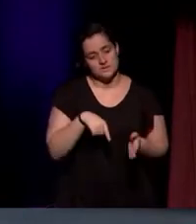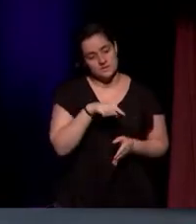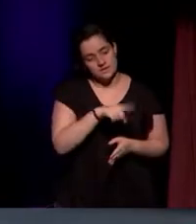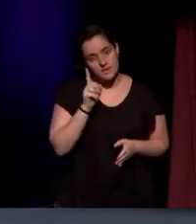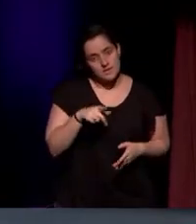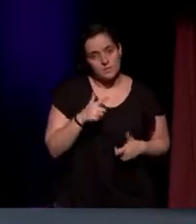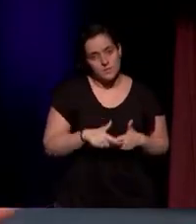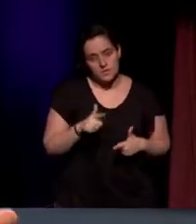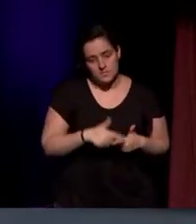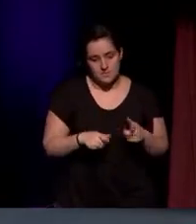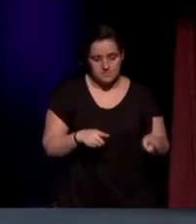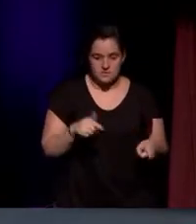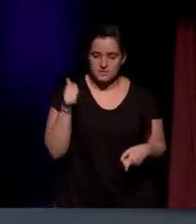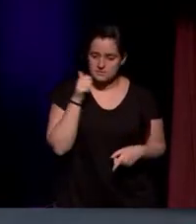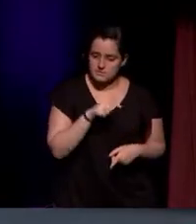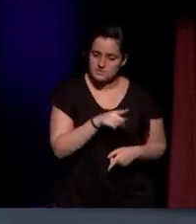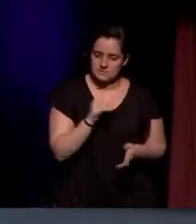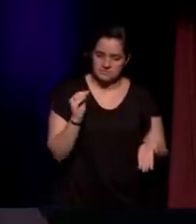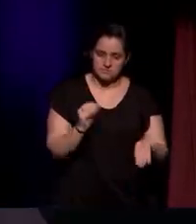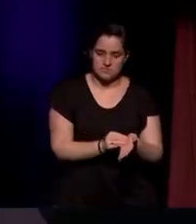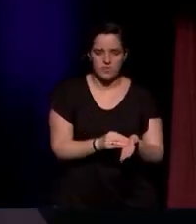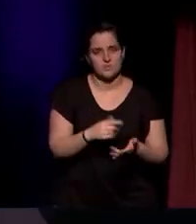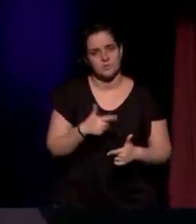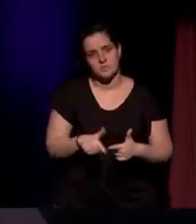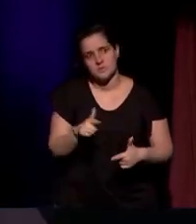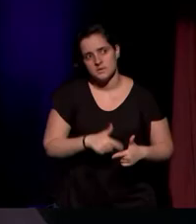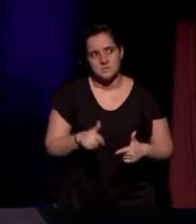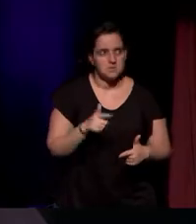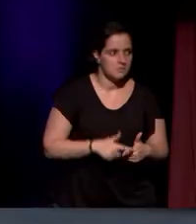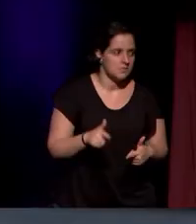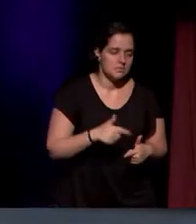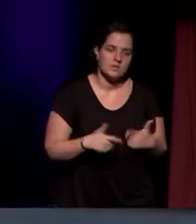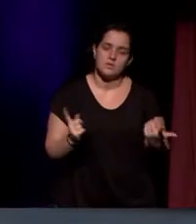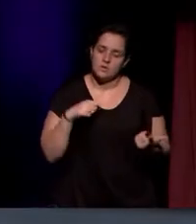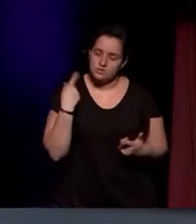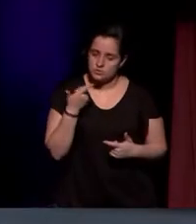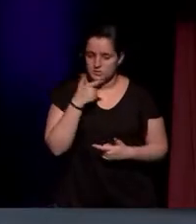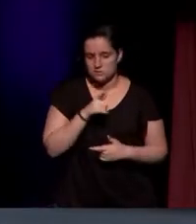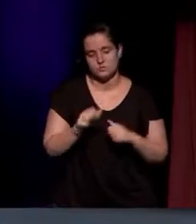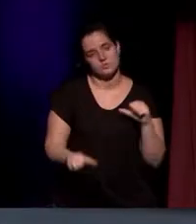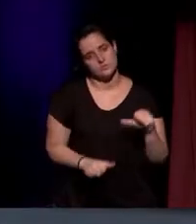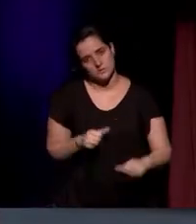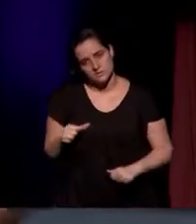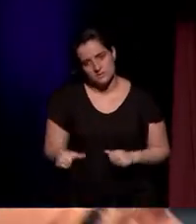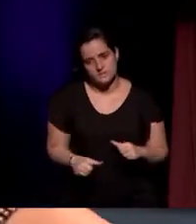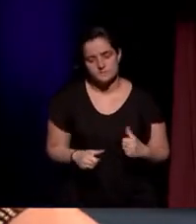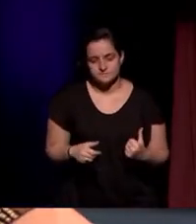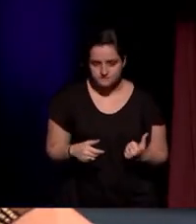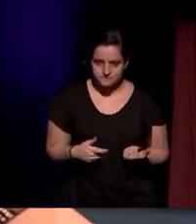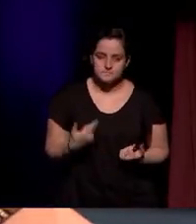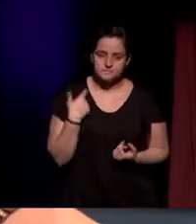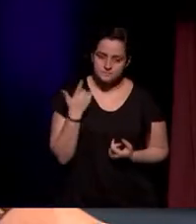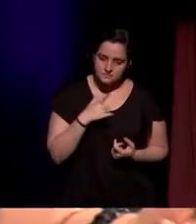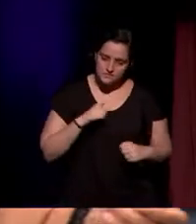have obstetric fistula, have a series of problems, but we managed to mobilize, it was important, we had much support from the Minister of Health,